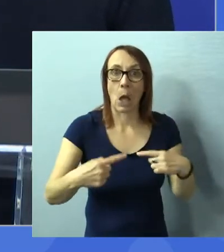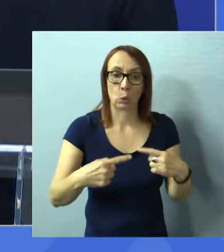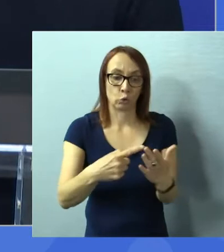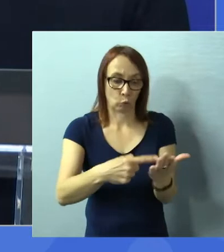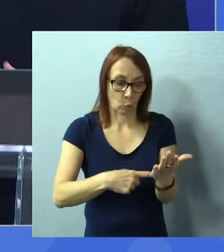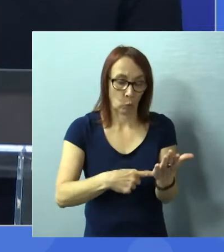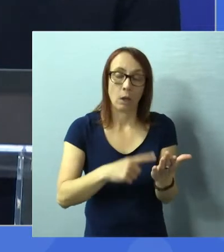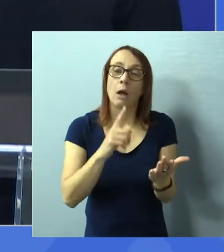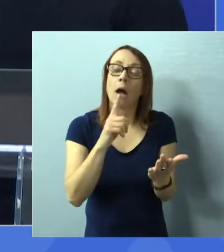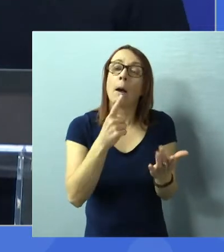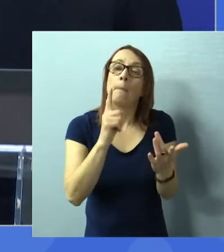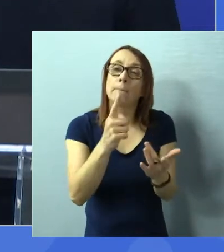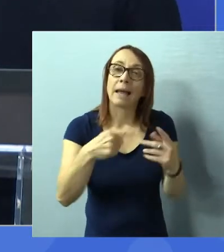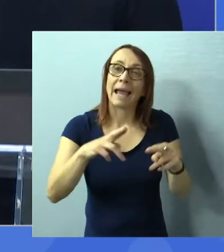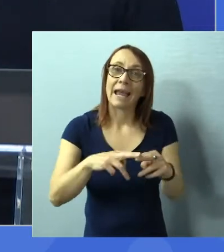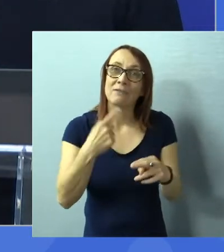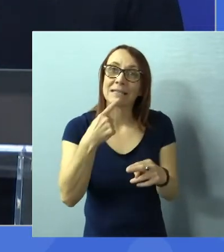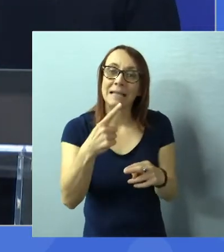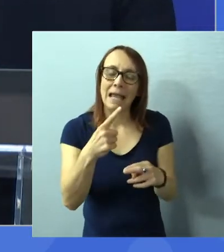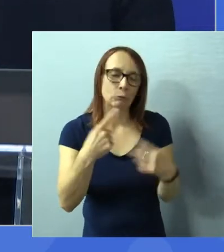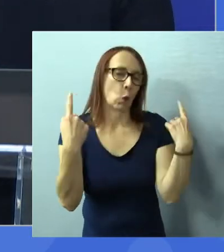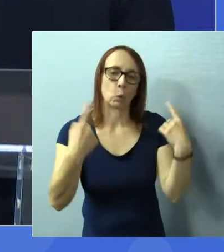Westminster Parliament and the UK level and I'll see a wee bit more about that